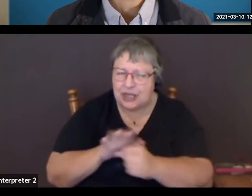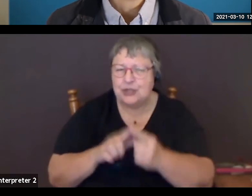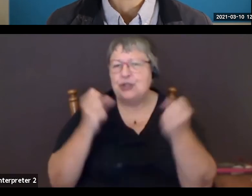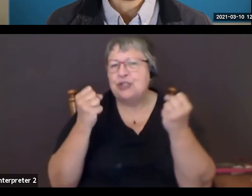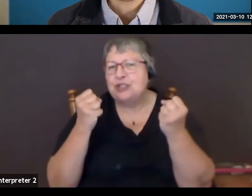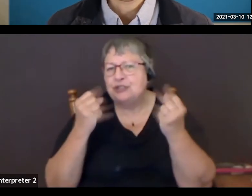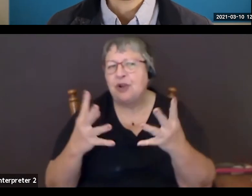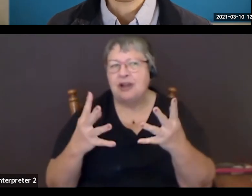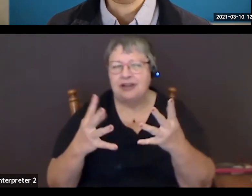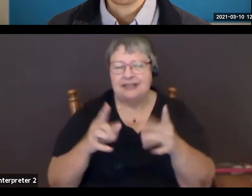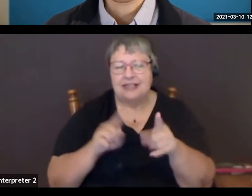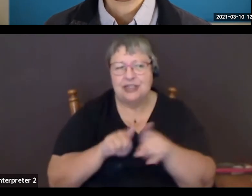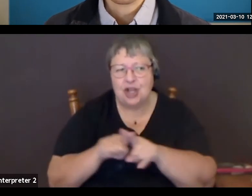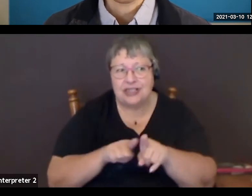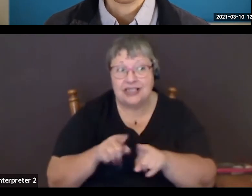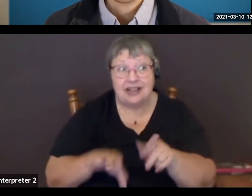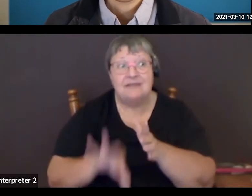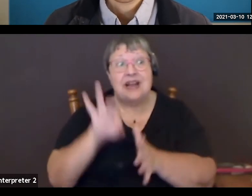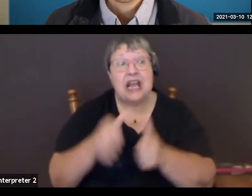to find out which ones were the most durable.